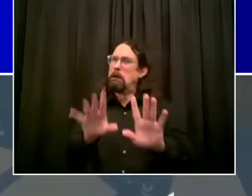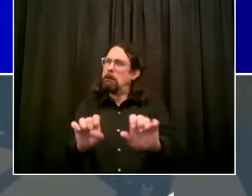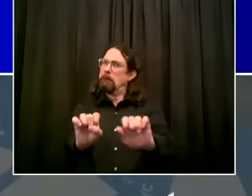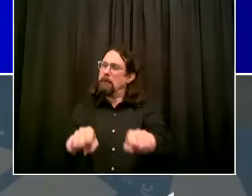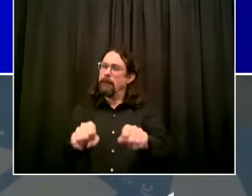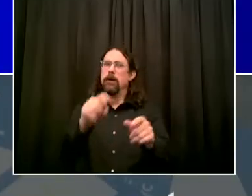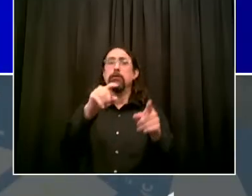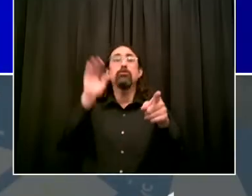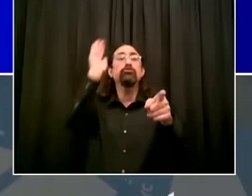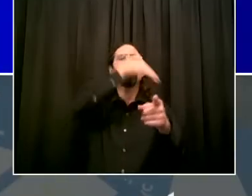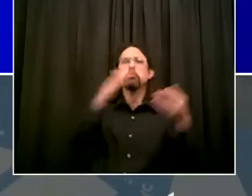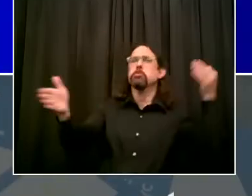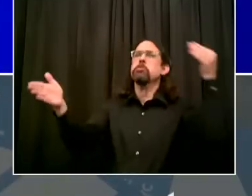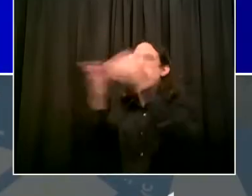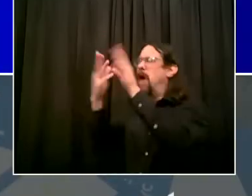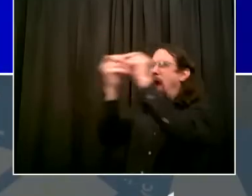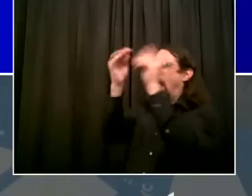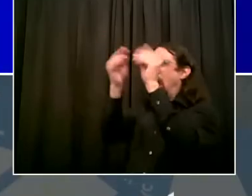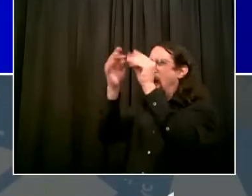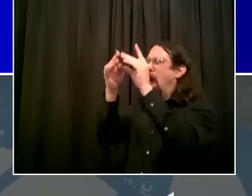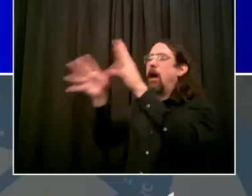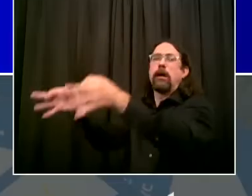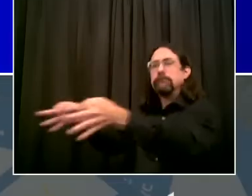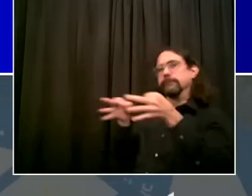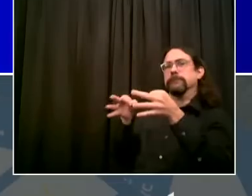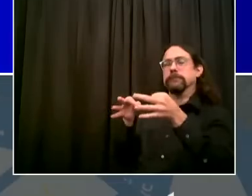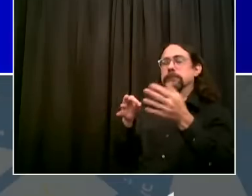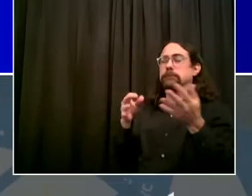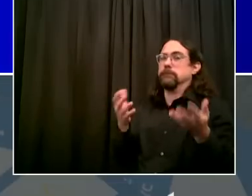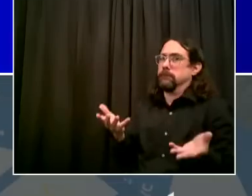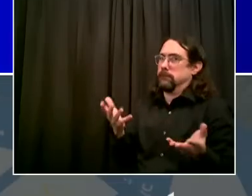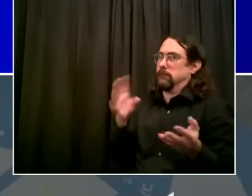OPPORTUNITY TO KEEP GOING AND WE WANT TO KEEP GOING RIGHT NOW.